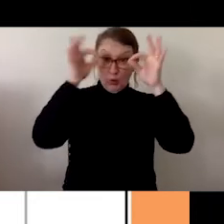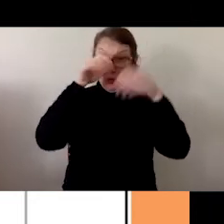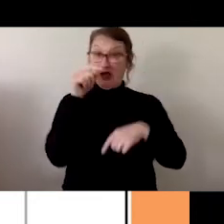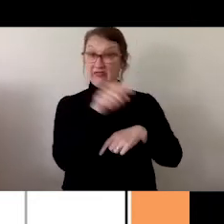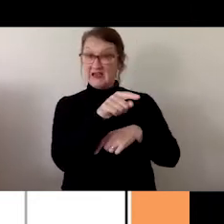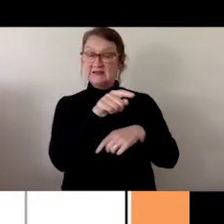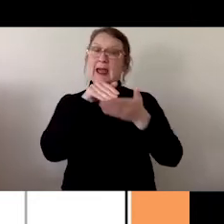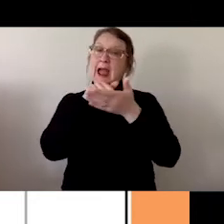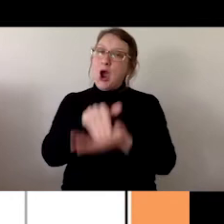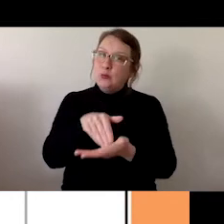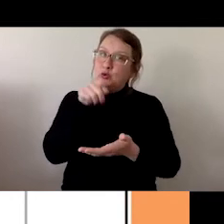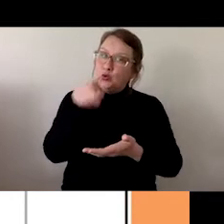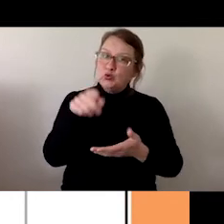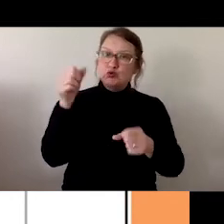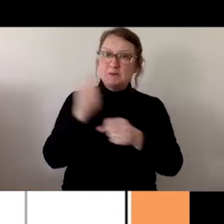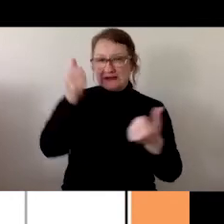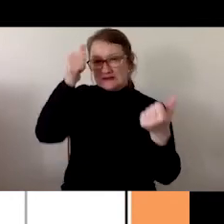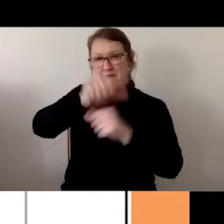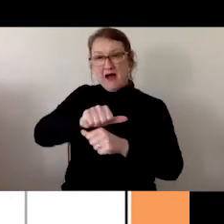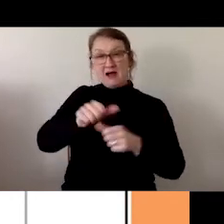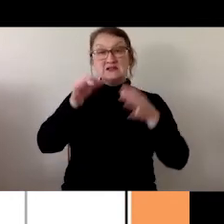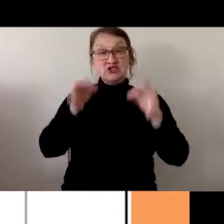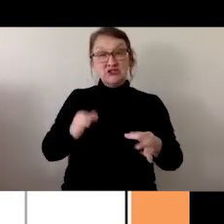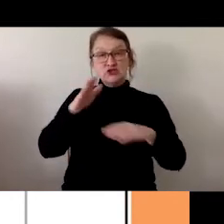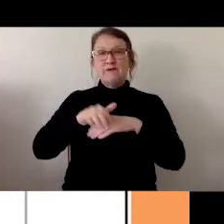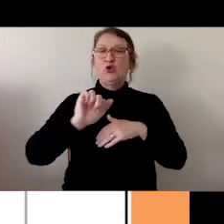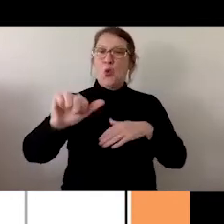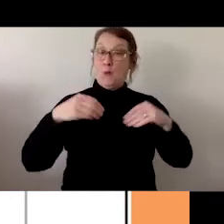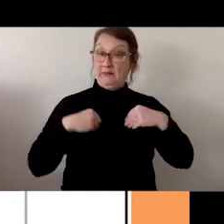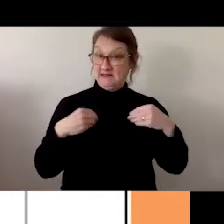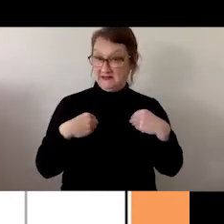decisions about your business model so you can make those hard decisions.